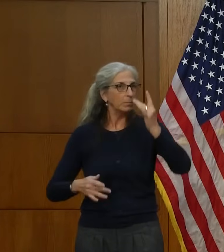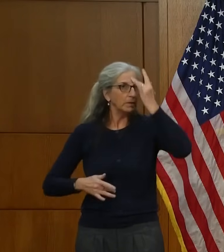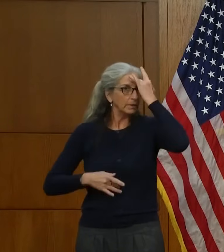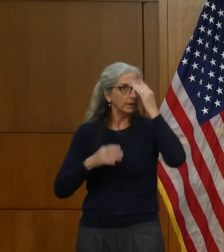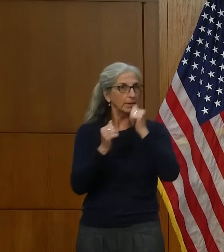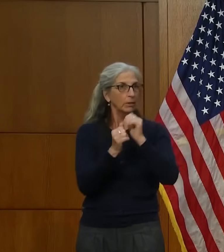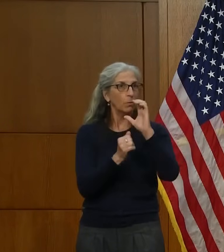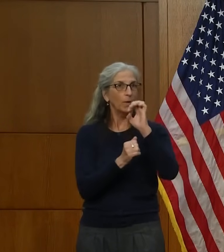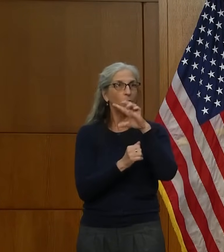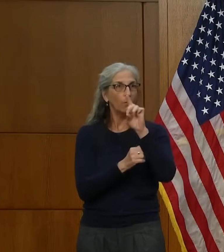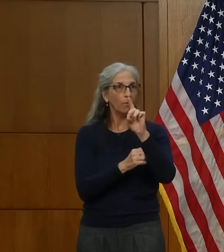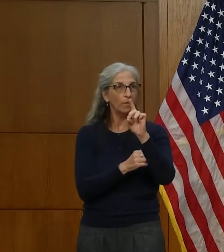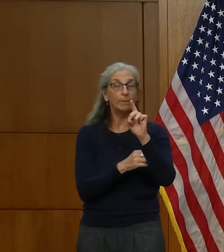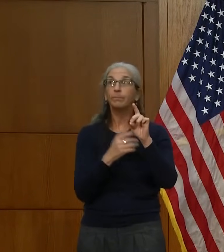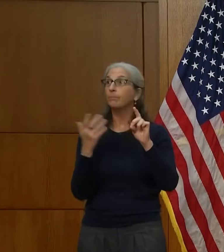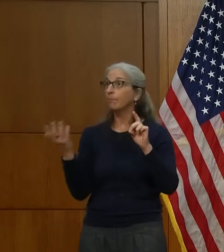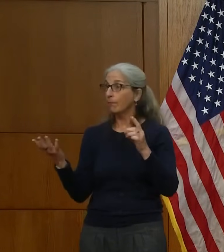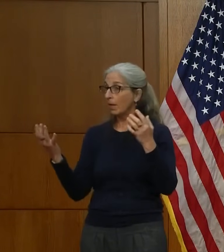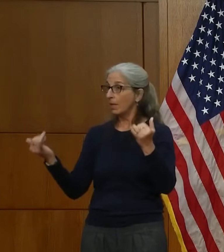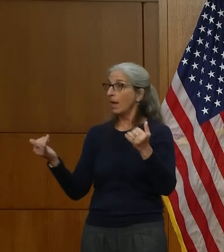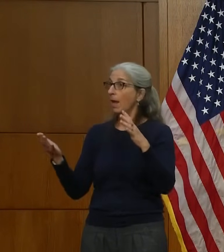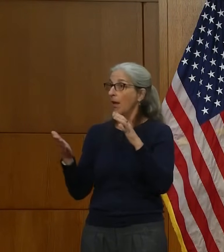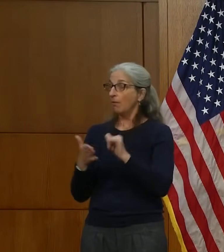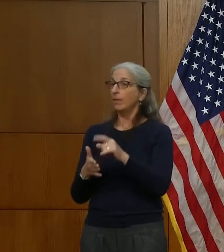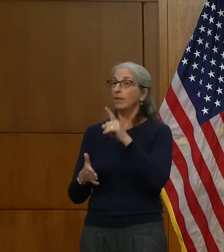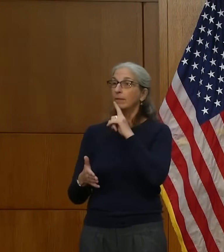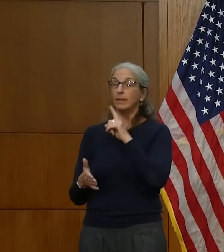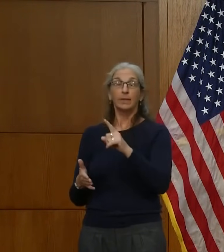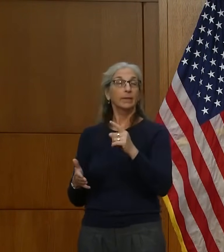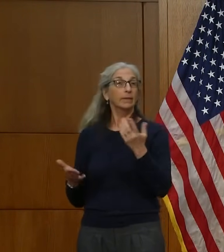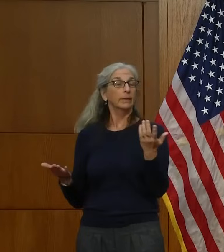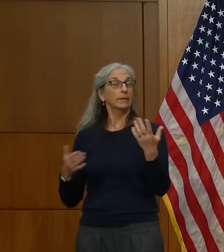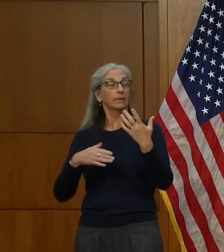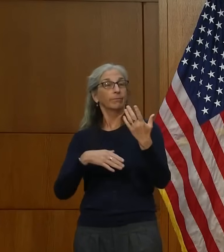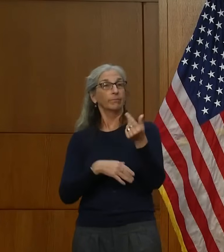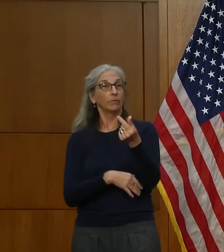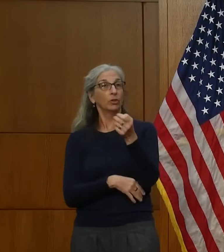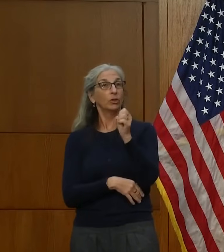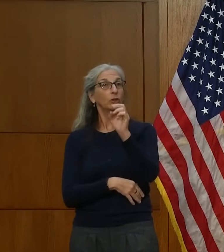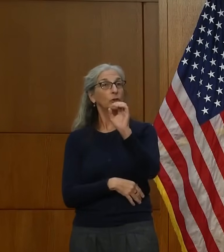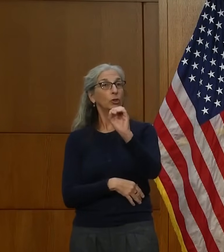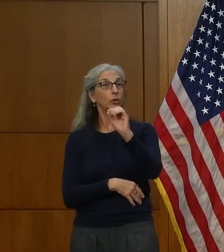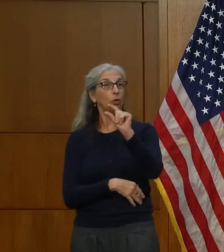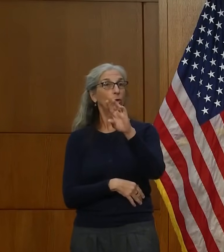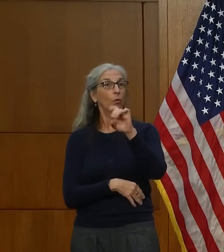TAKE CARE OF THESE INDIVIDUALS.